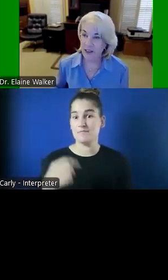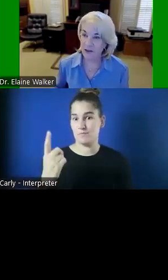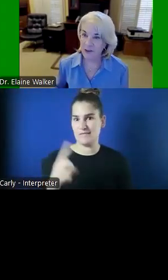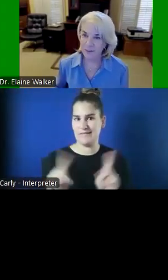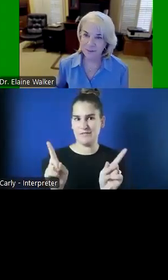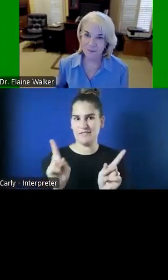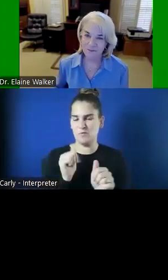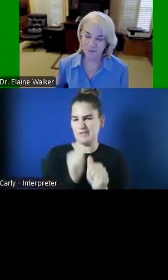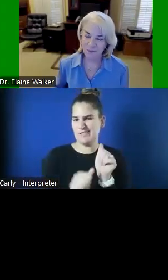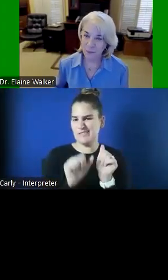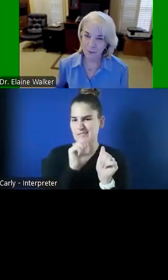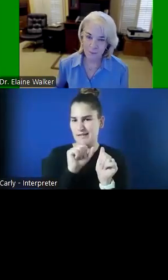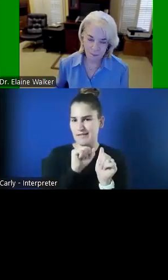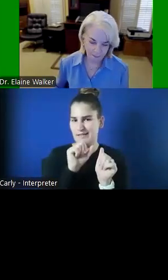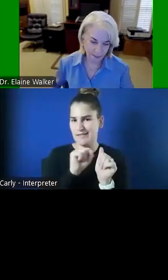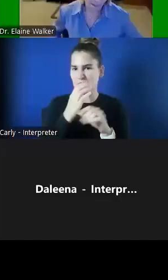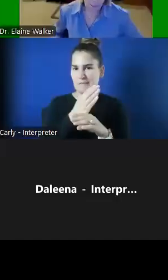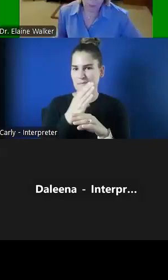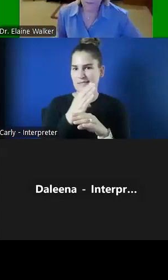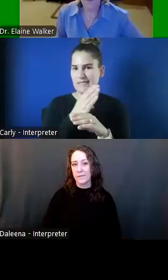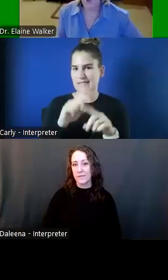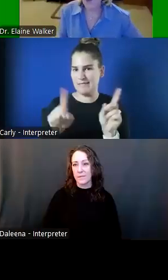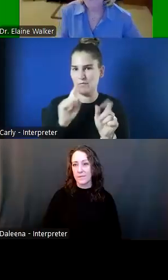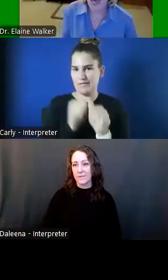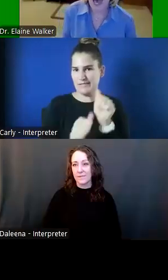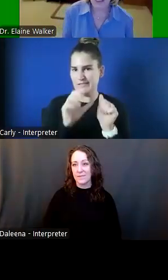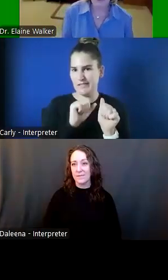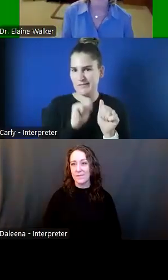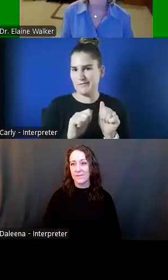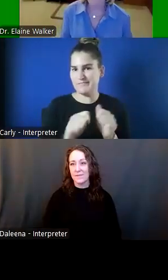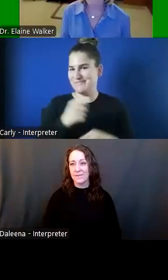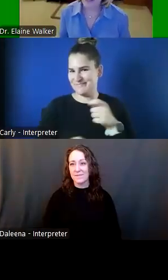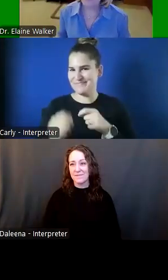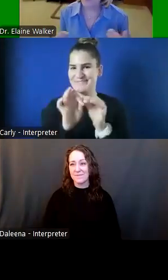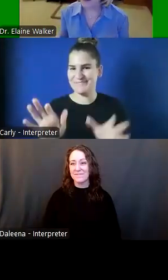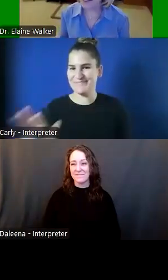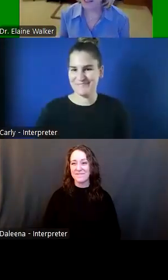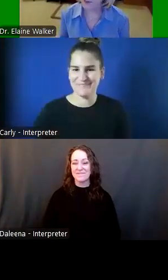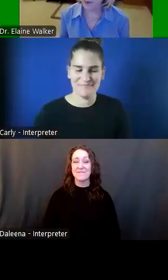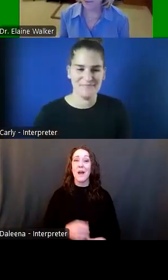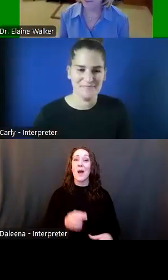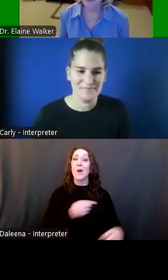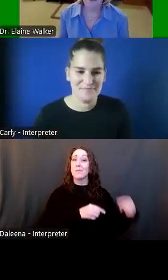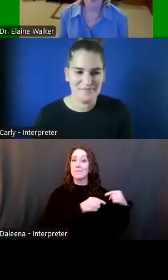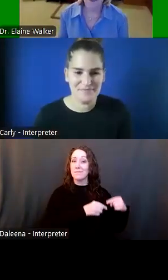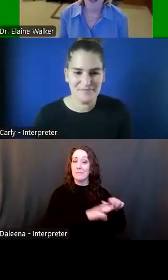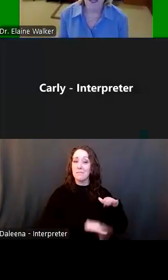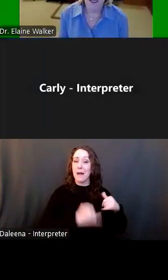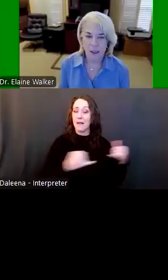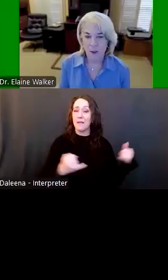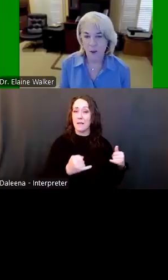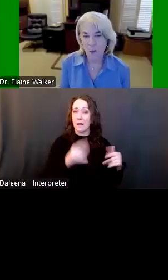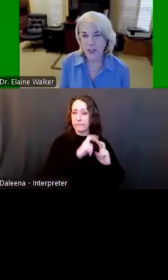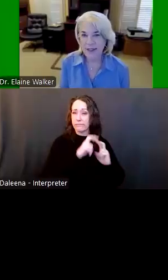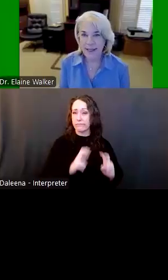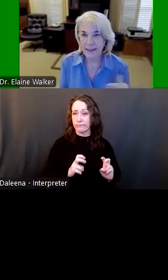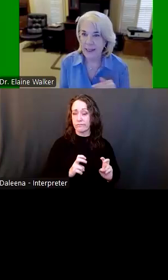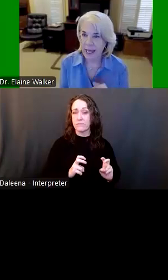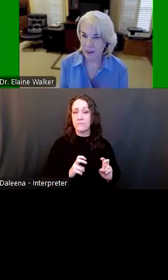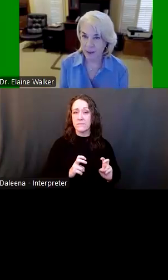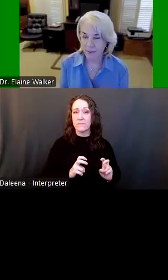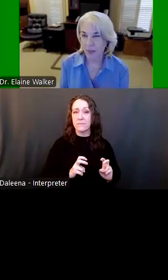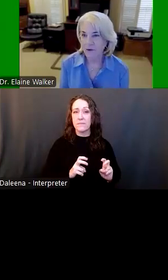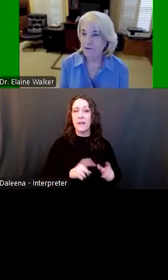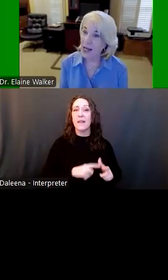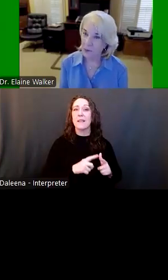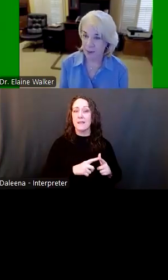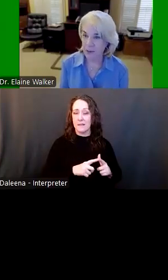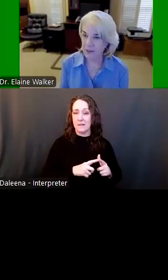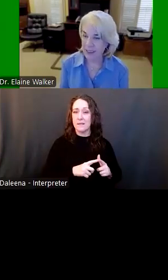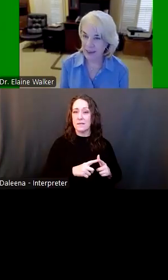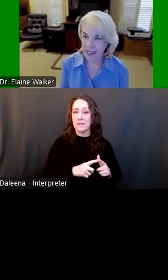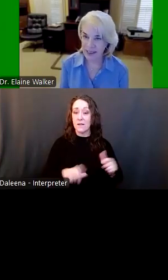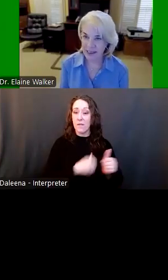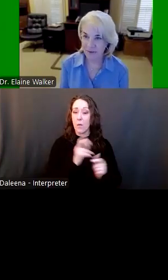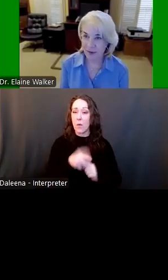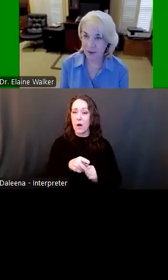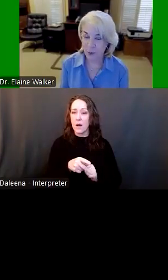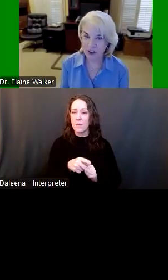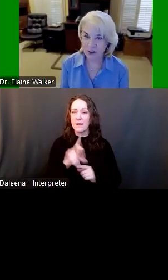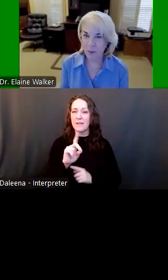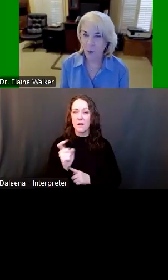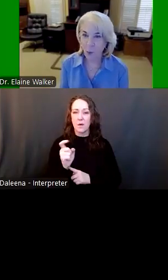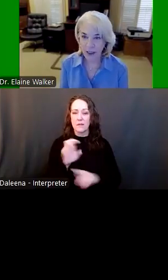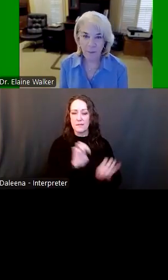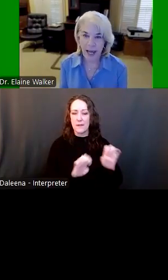age going back to the Baseline assessment we then at our followup diagnostic evaluation went